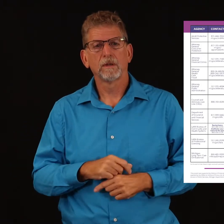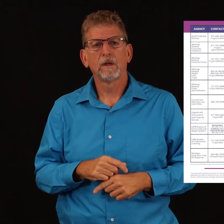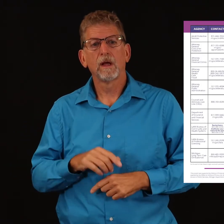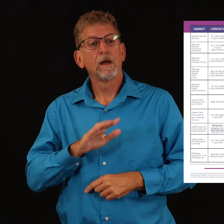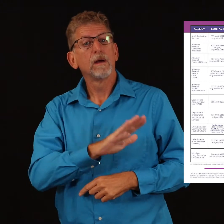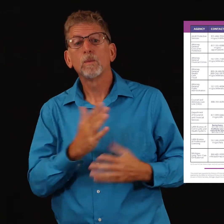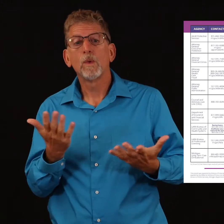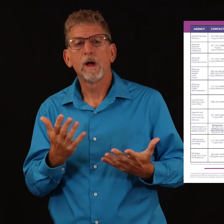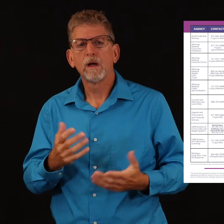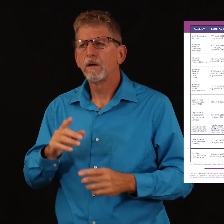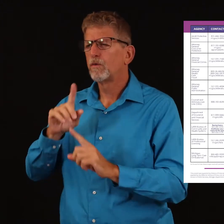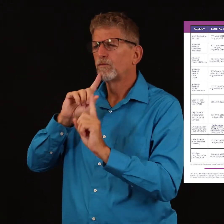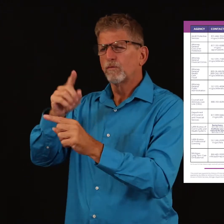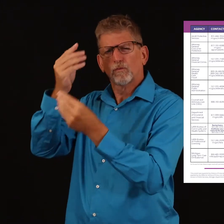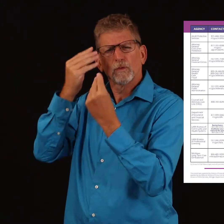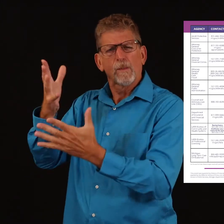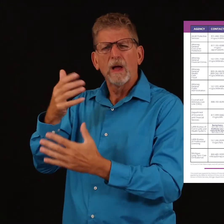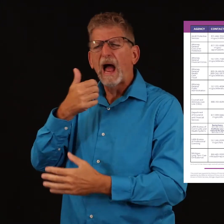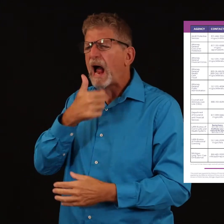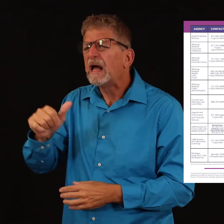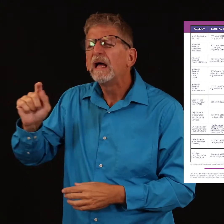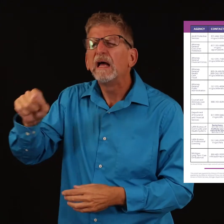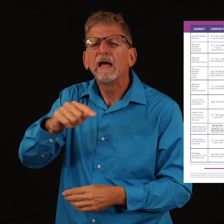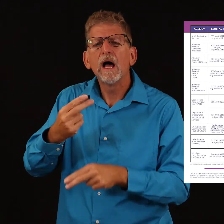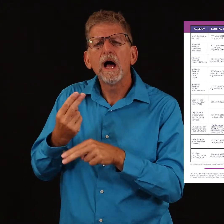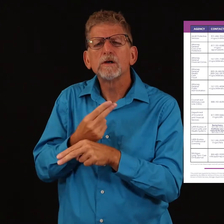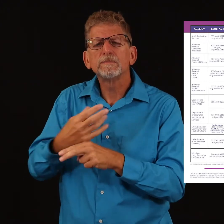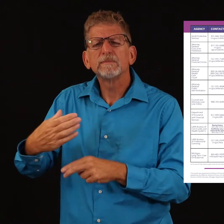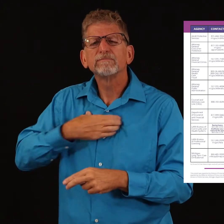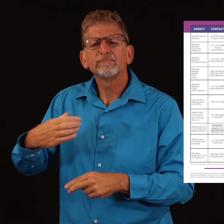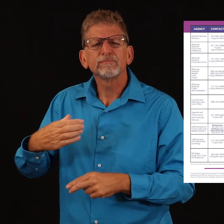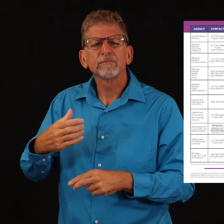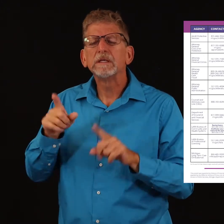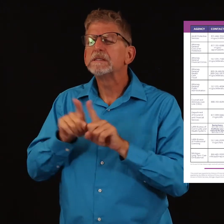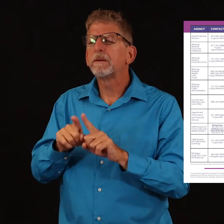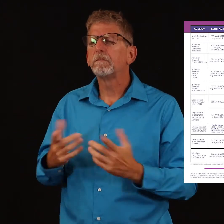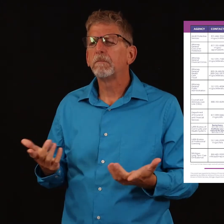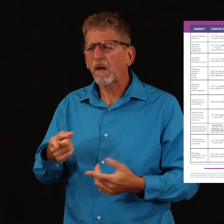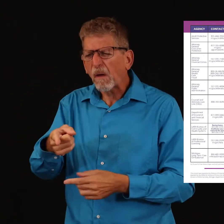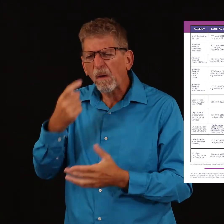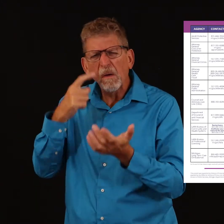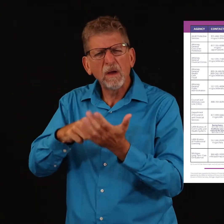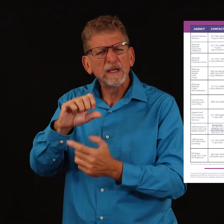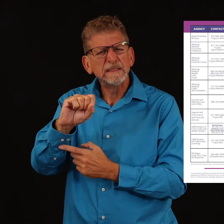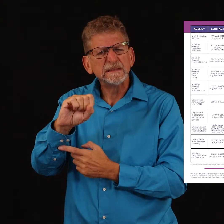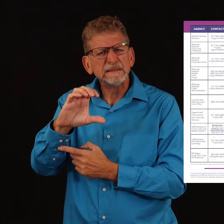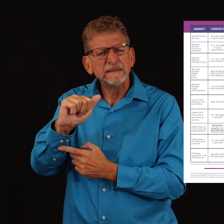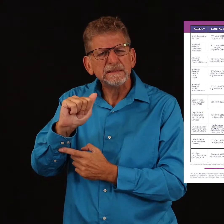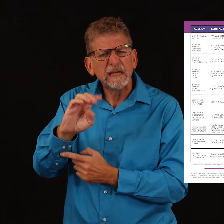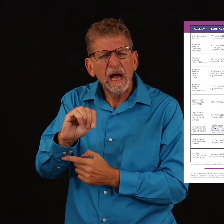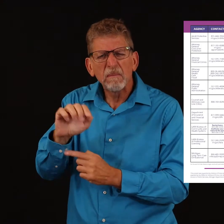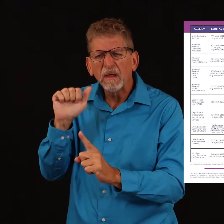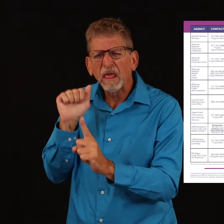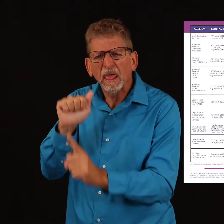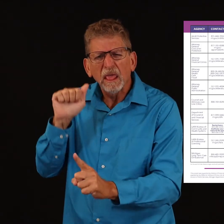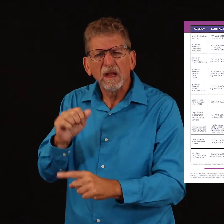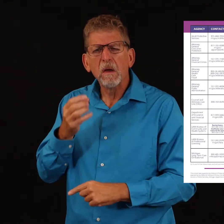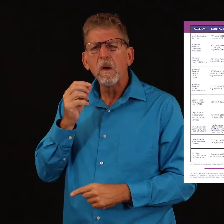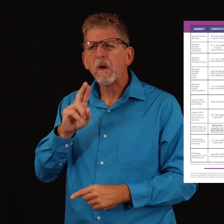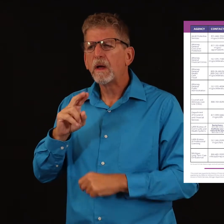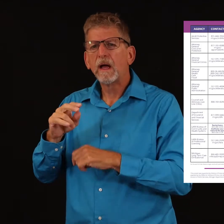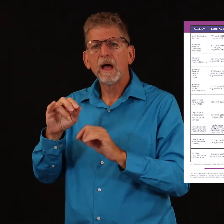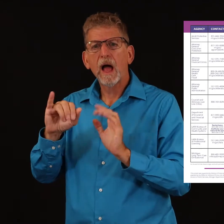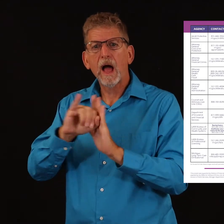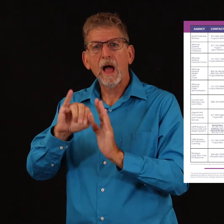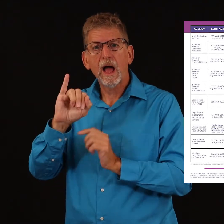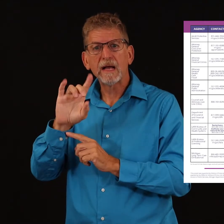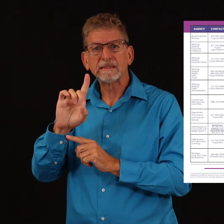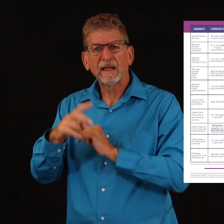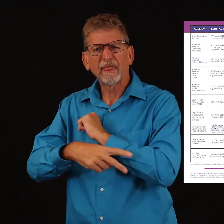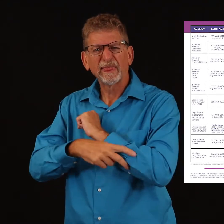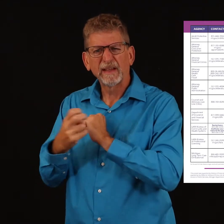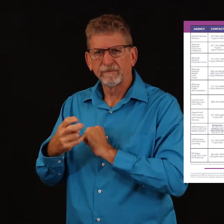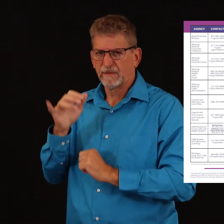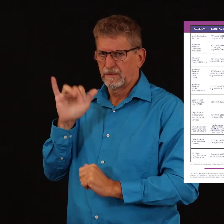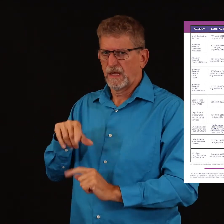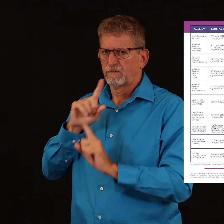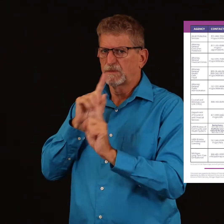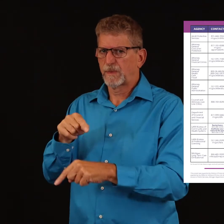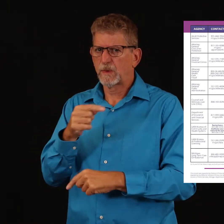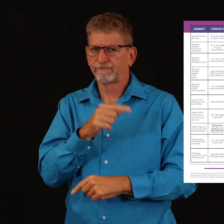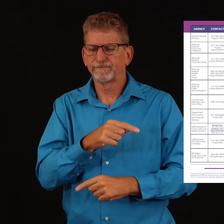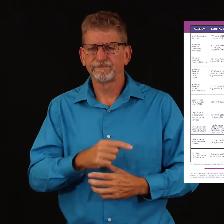Report consumer complaints (e.g., scams, identity theft).